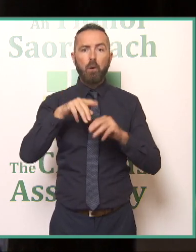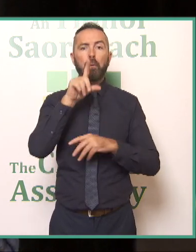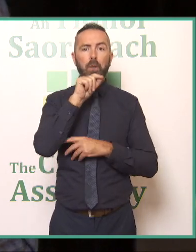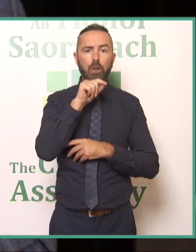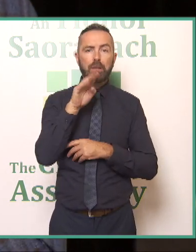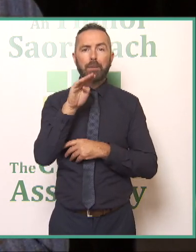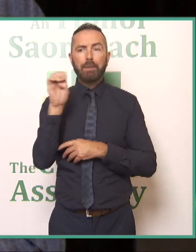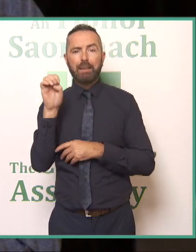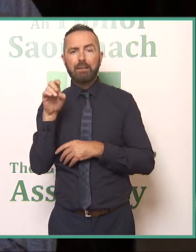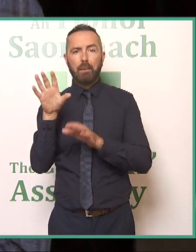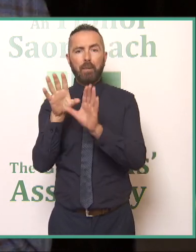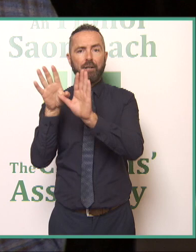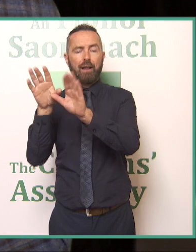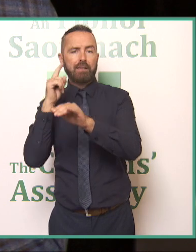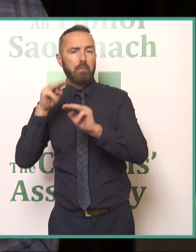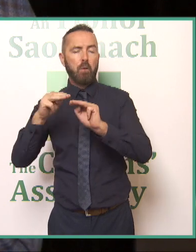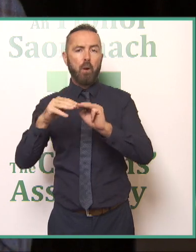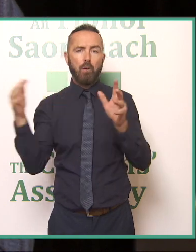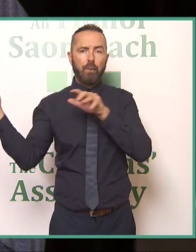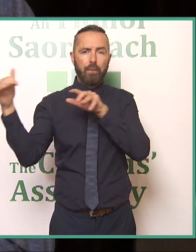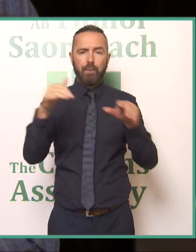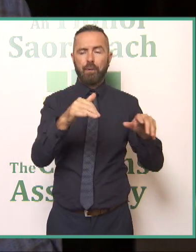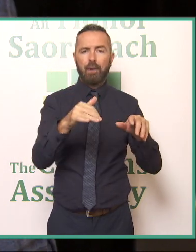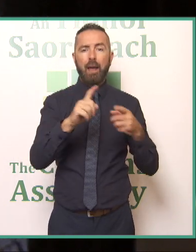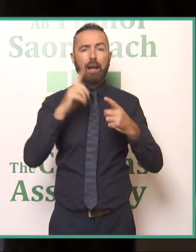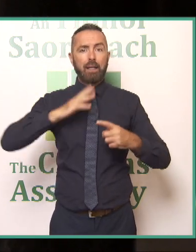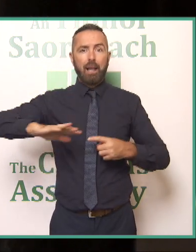satisfaction that also the landscape as well is it's a way nicer environment the